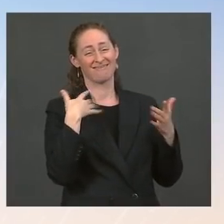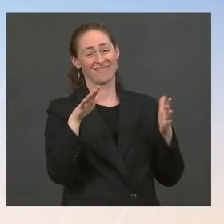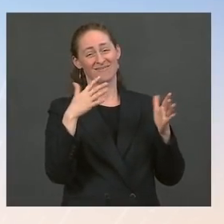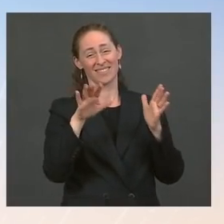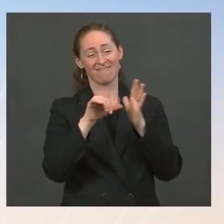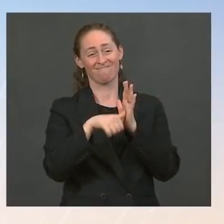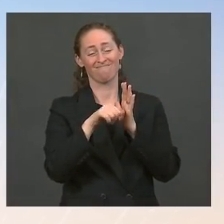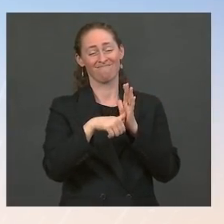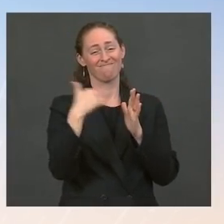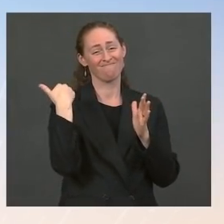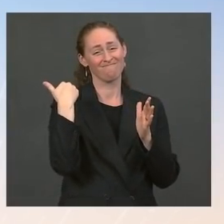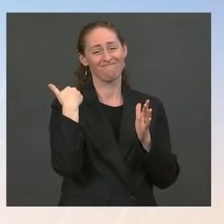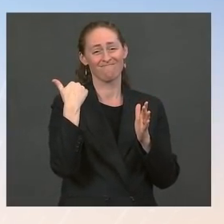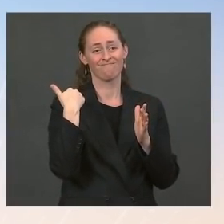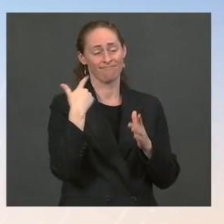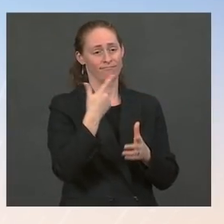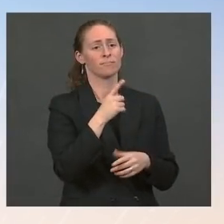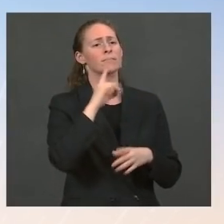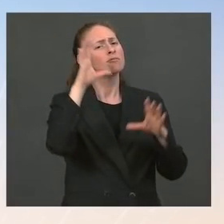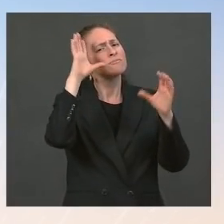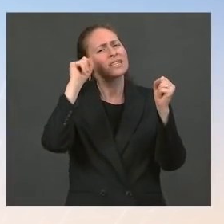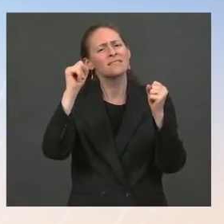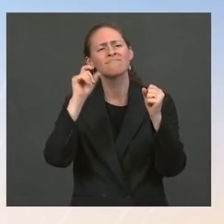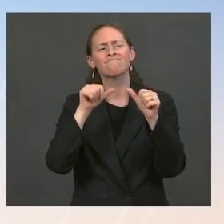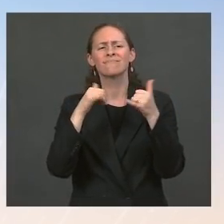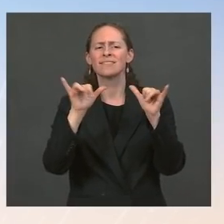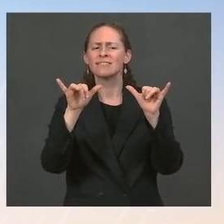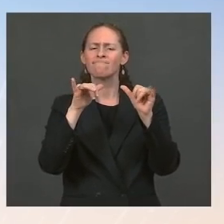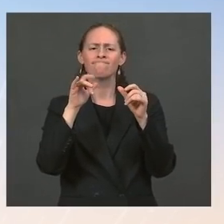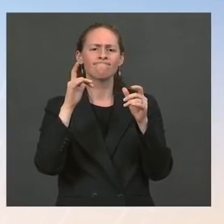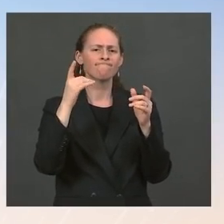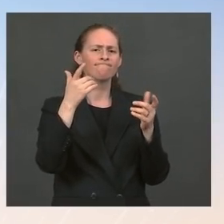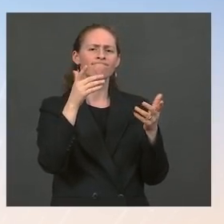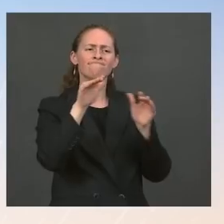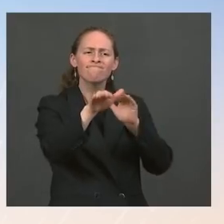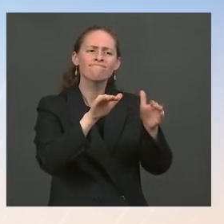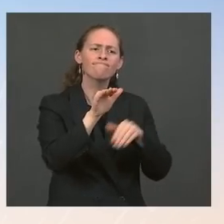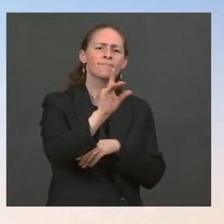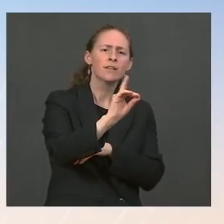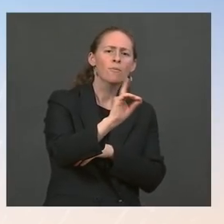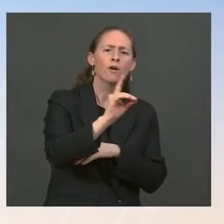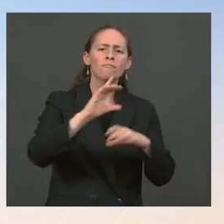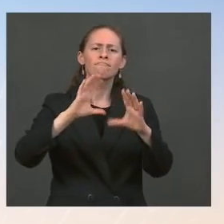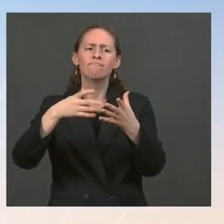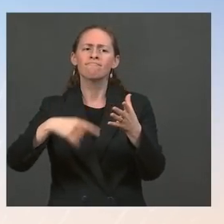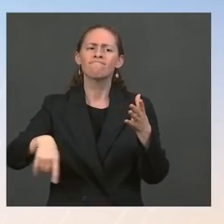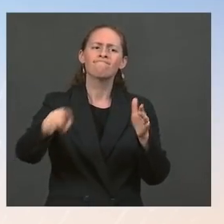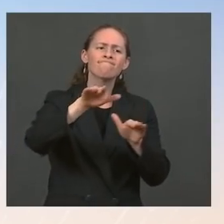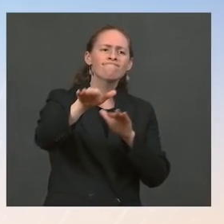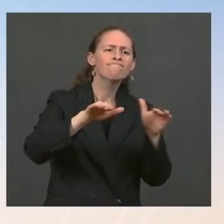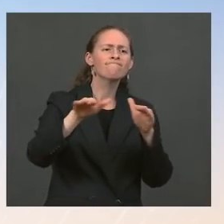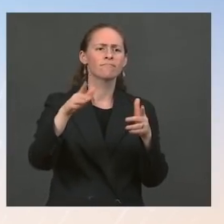You know, the President is going to be engaged with Democrats and a range of members about the vote that's happening this week.